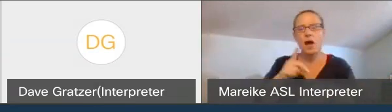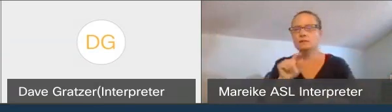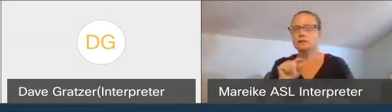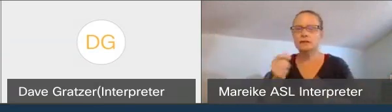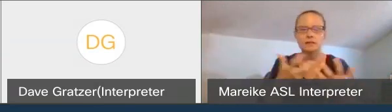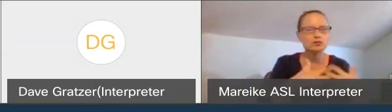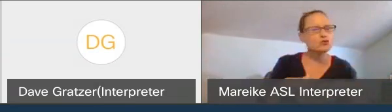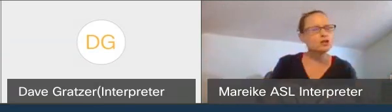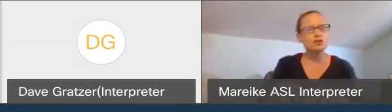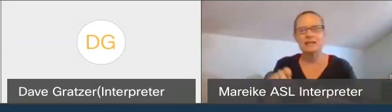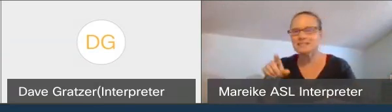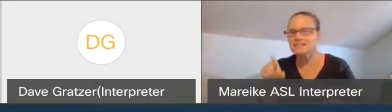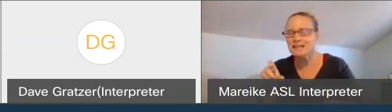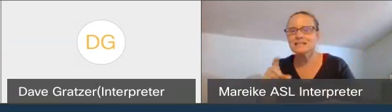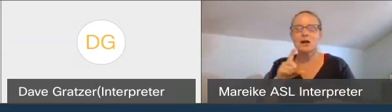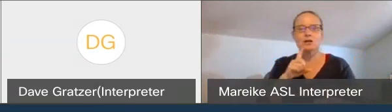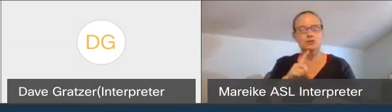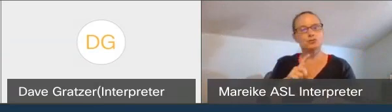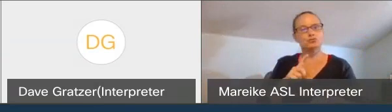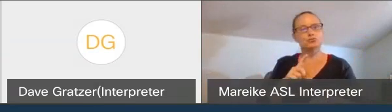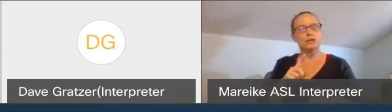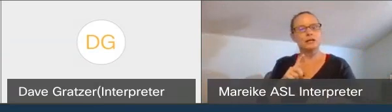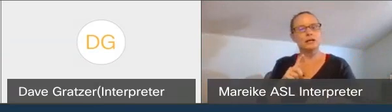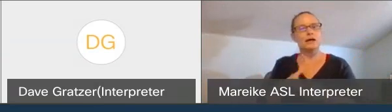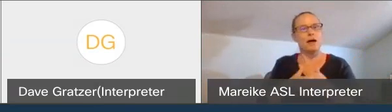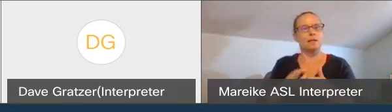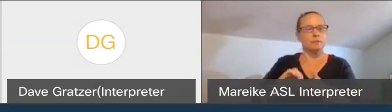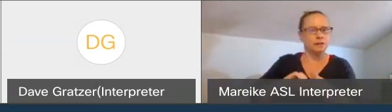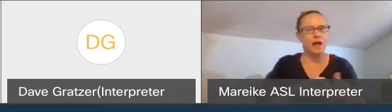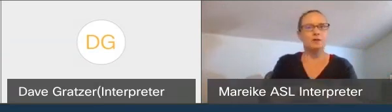to enable these collaborations across partners and agencies?